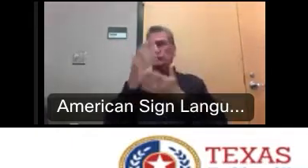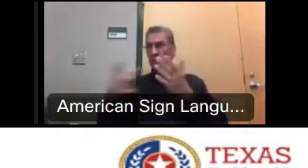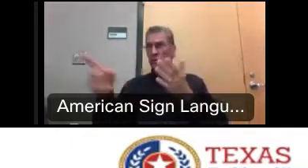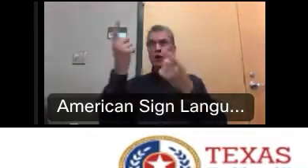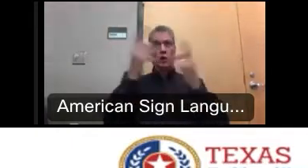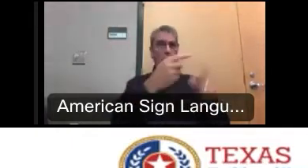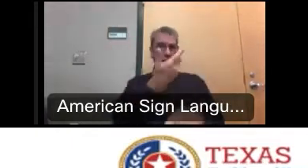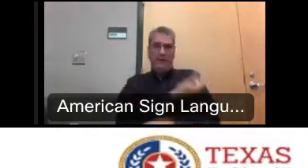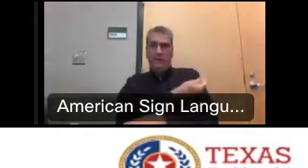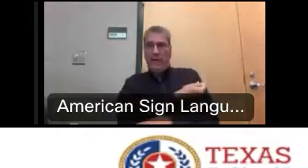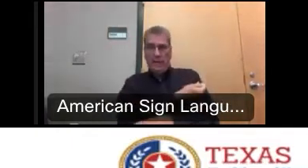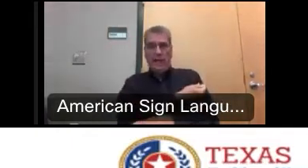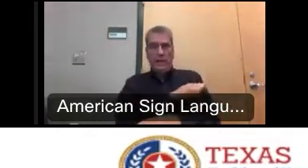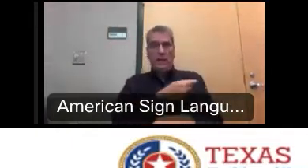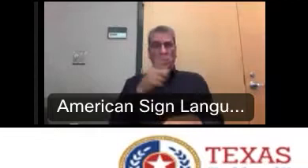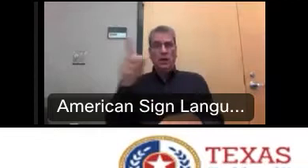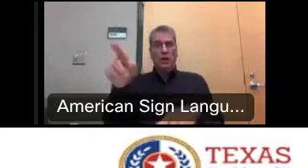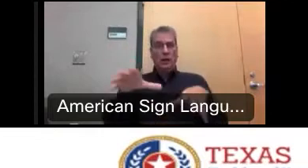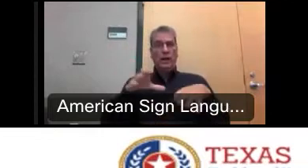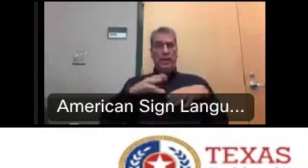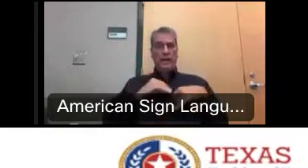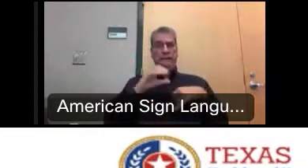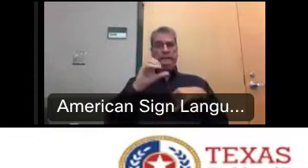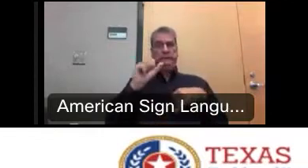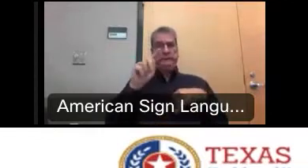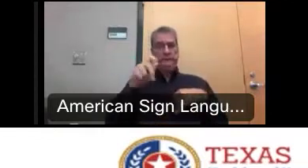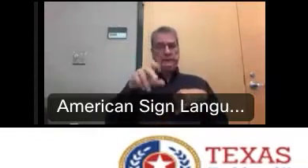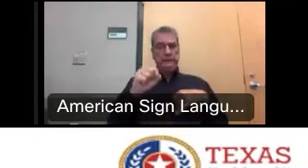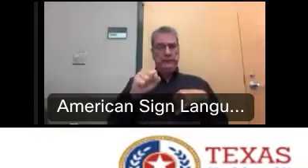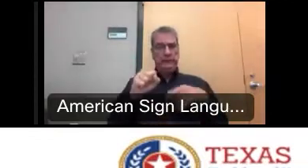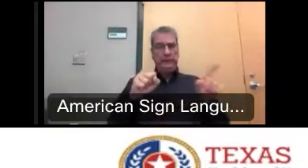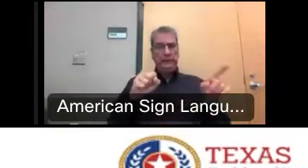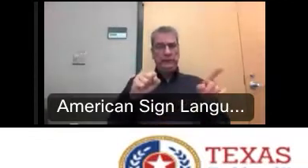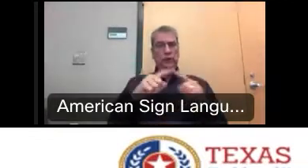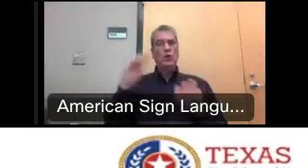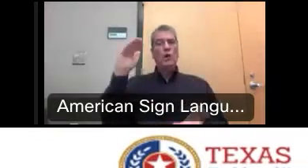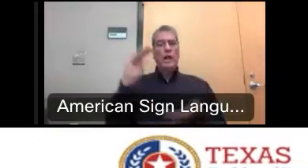you are taking steps to minimize not just the risk for yourself, but the risk that you